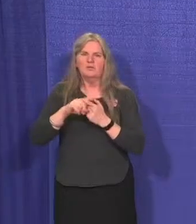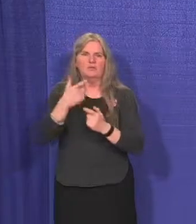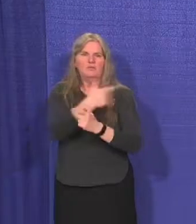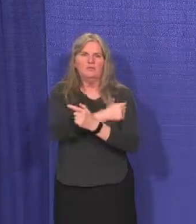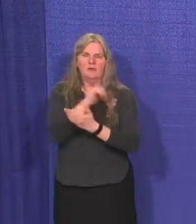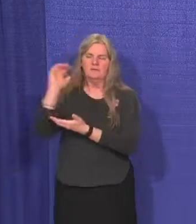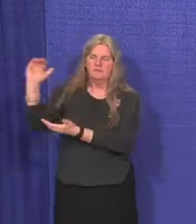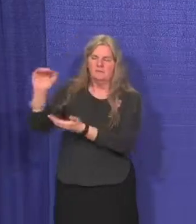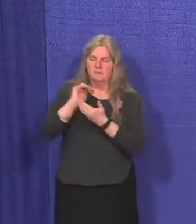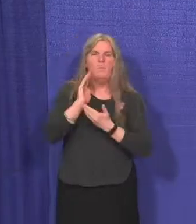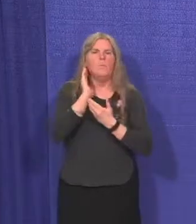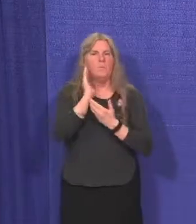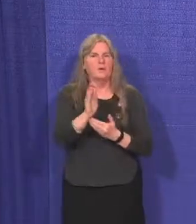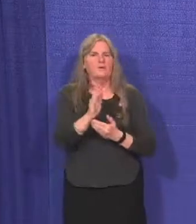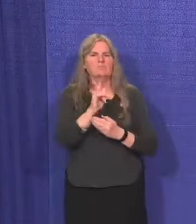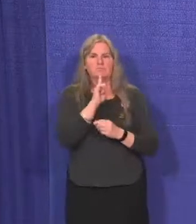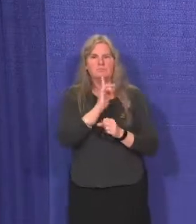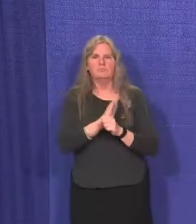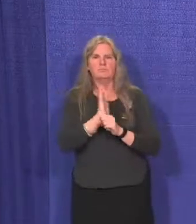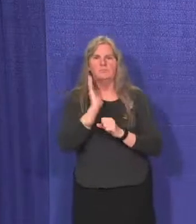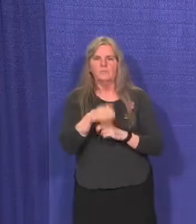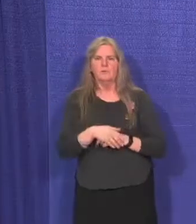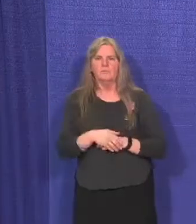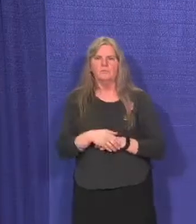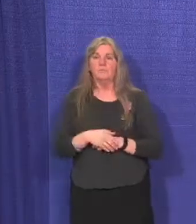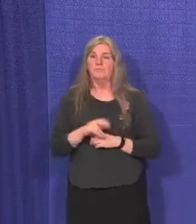completely confident especially